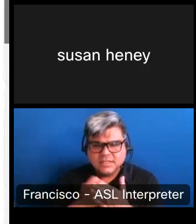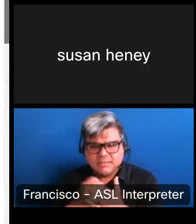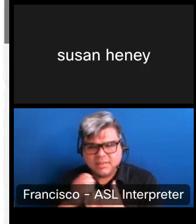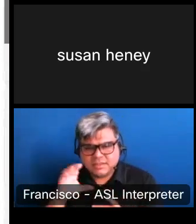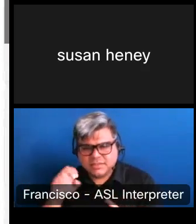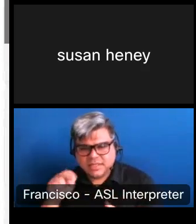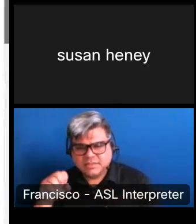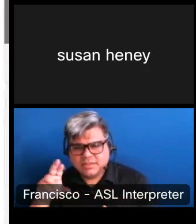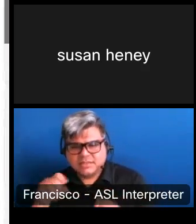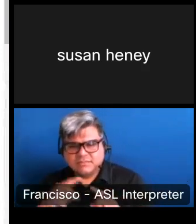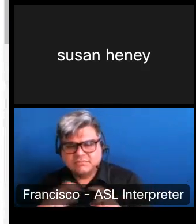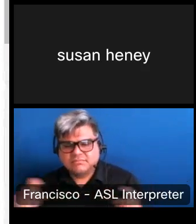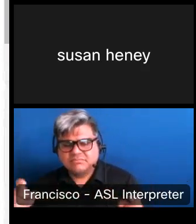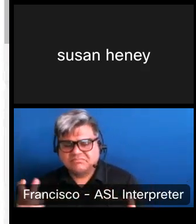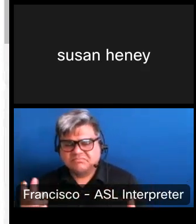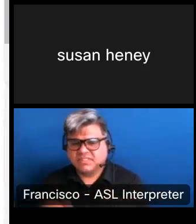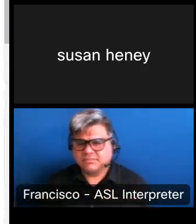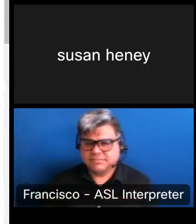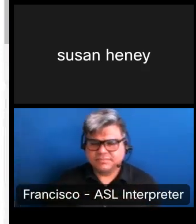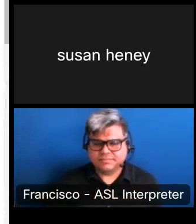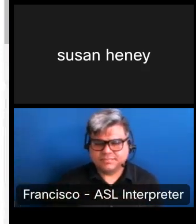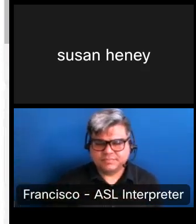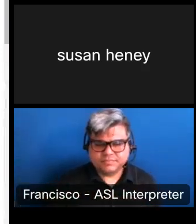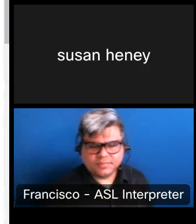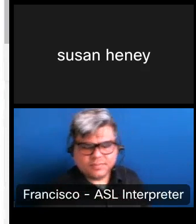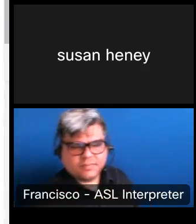So let's look at the geography in Quick Facts. Now arriving at the homepage here,